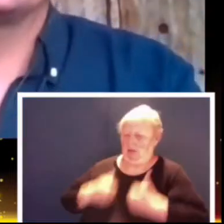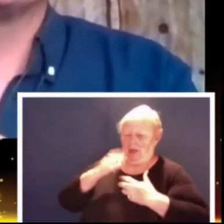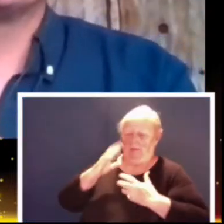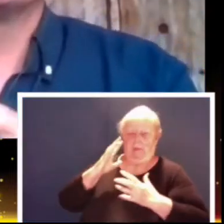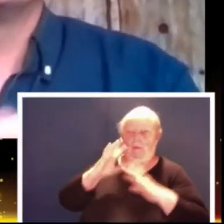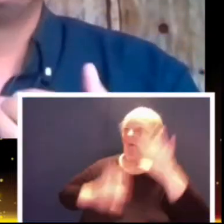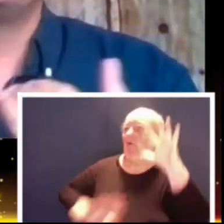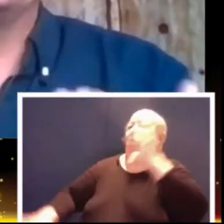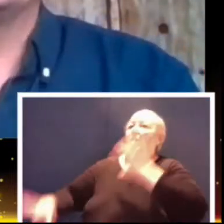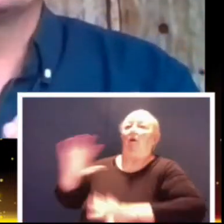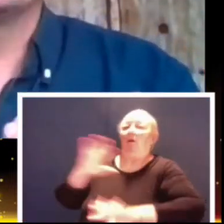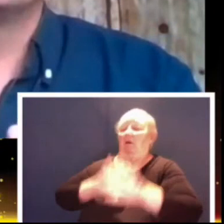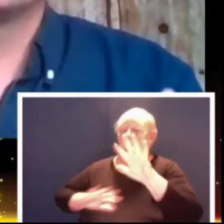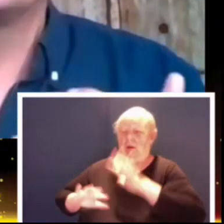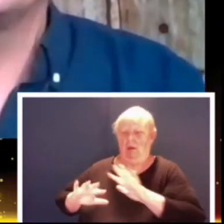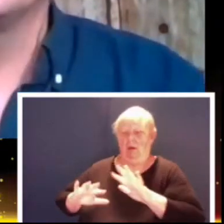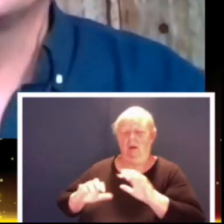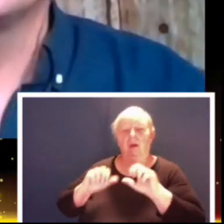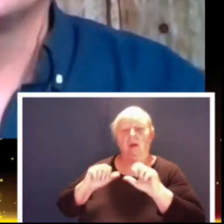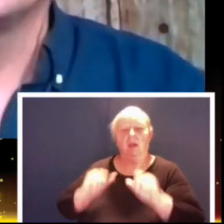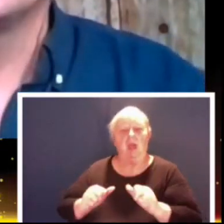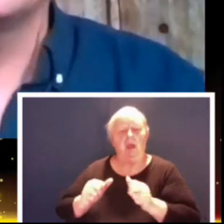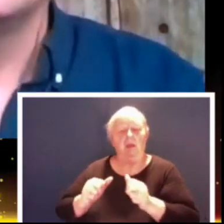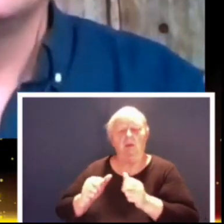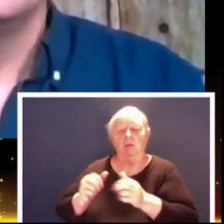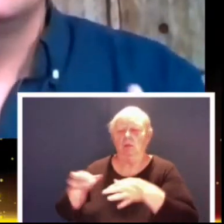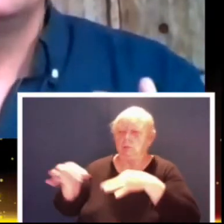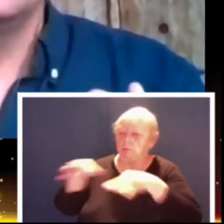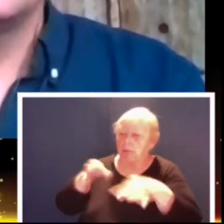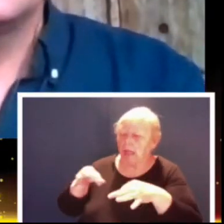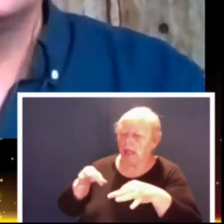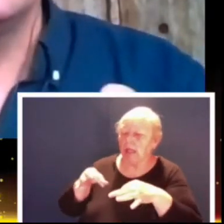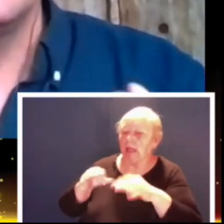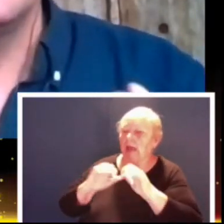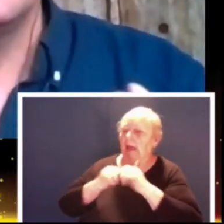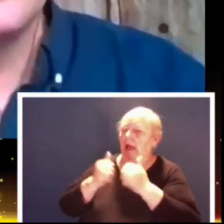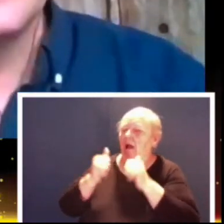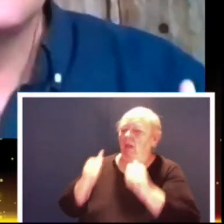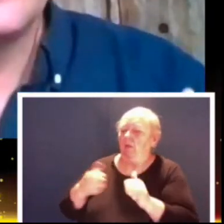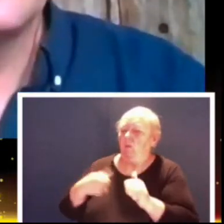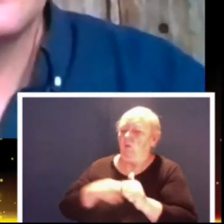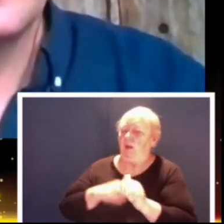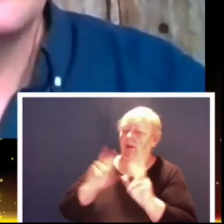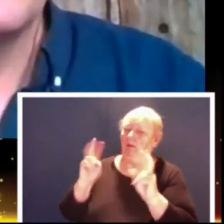for fighting for peace, right? Is it actually, is there a time and a place